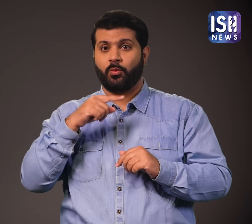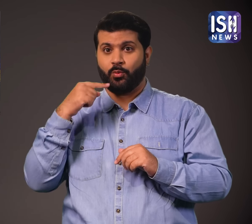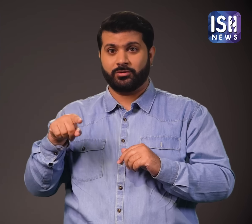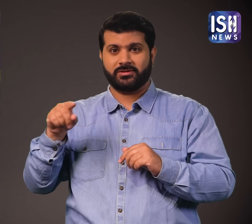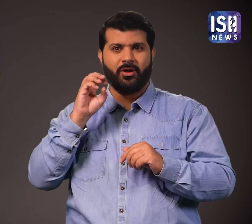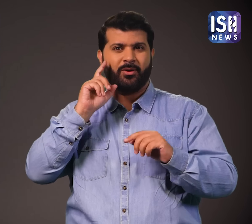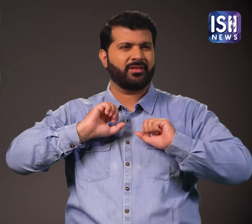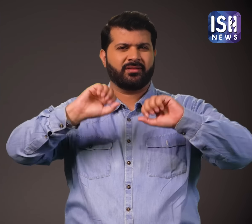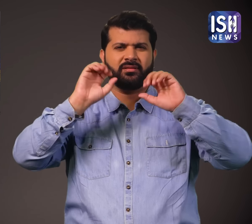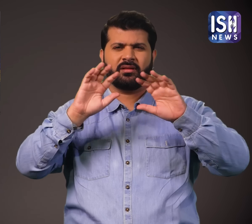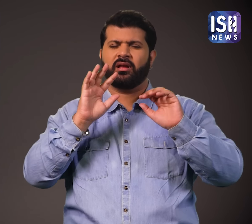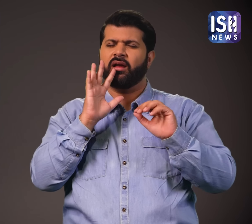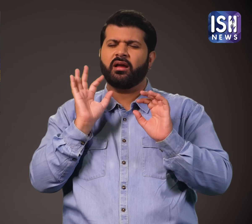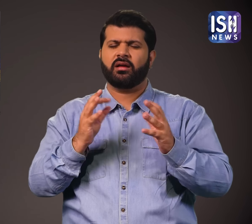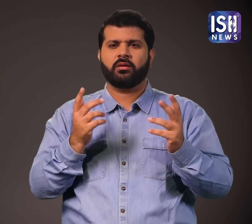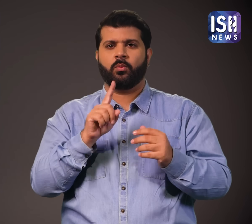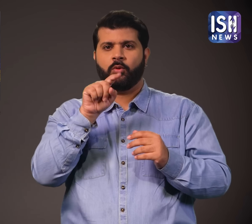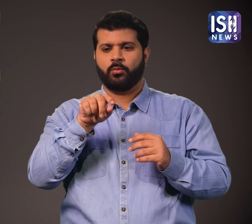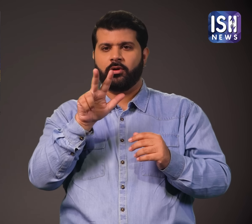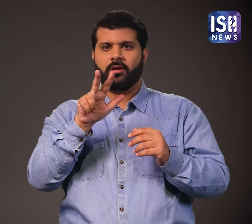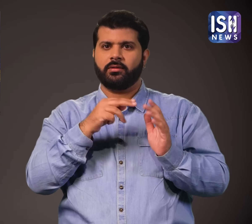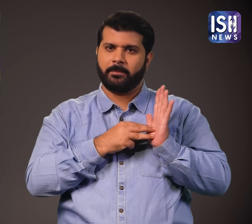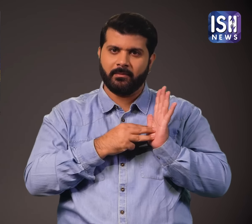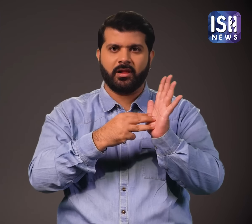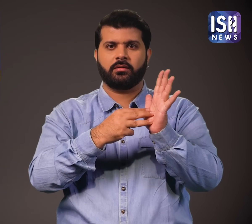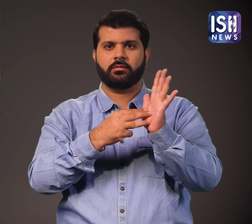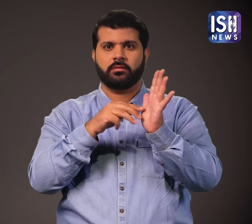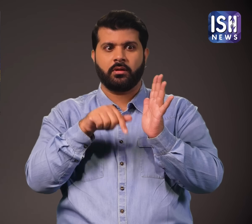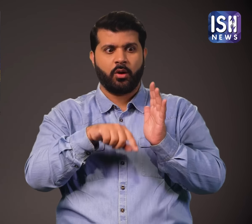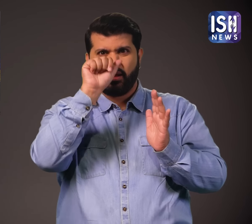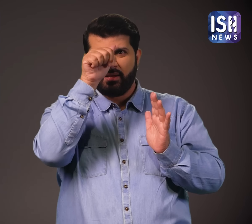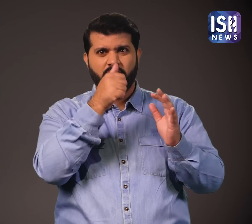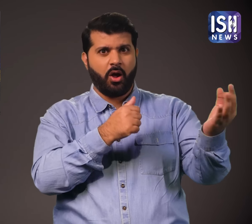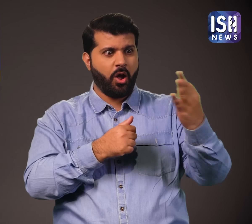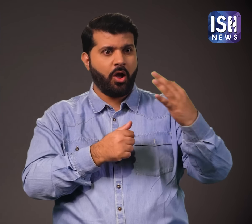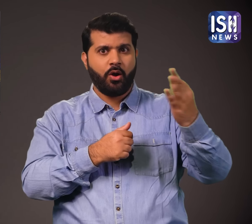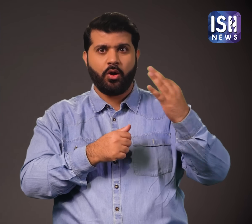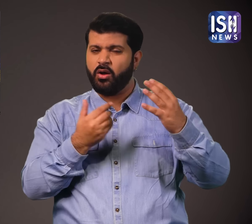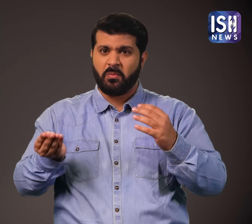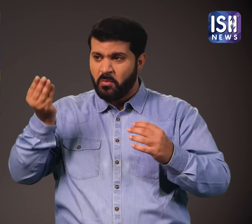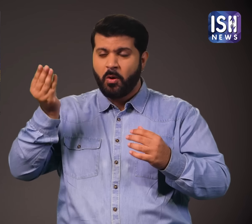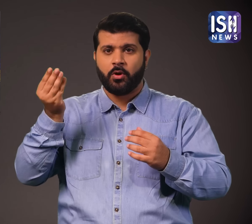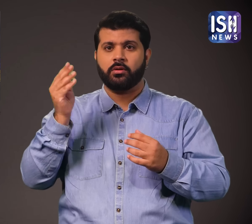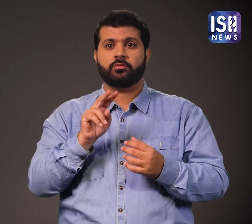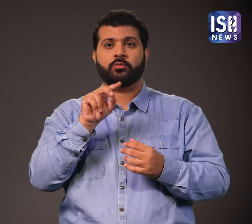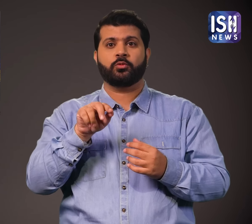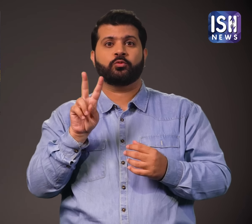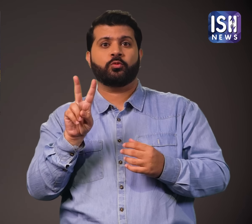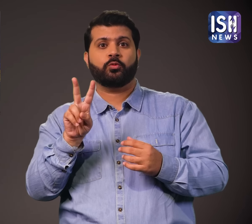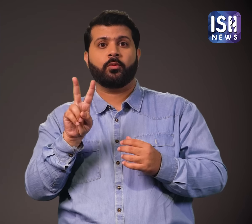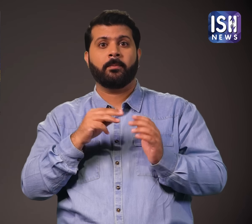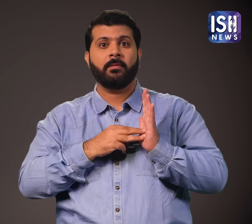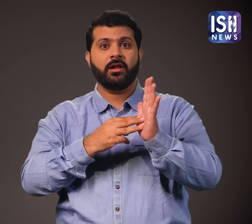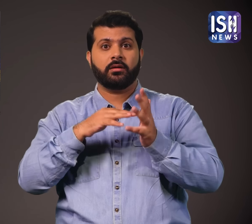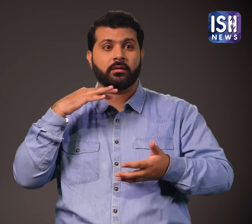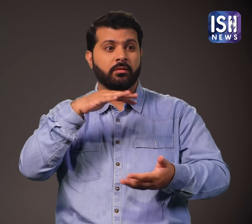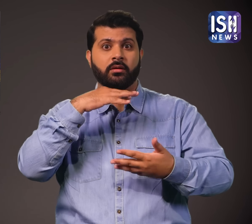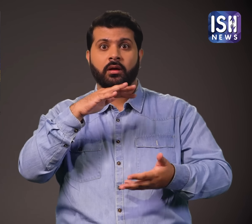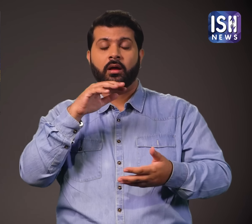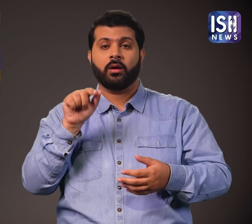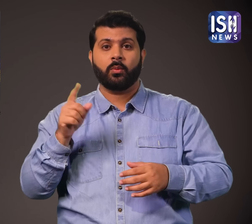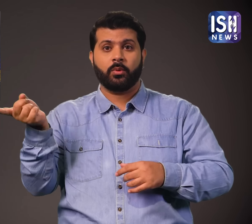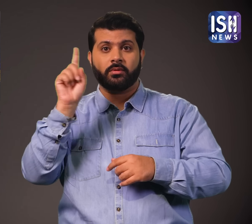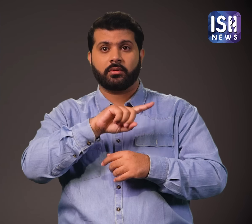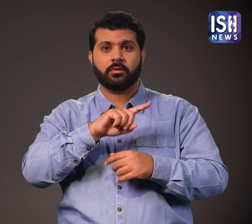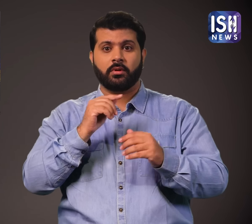Russia’s exports to India have risen from around 1.8 million barrels per day to 2.2 million barrels per day,